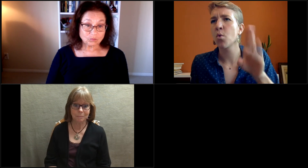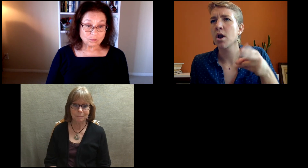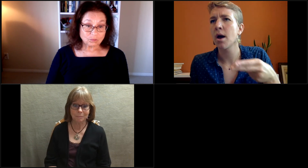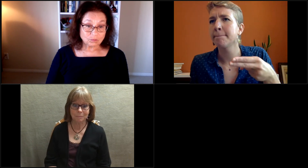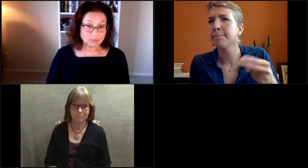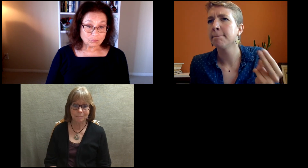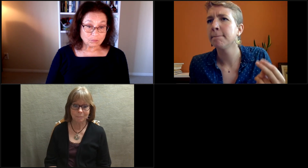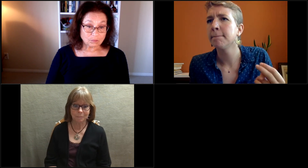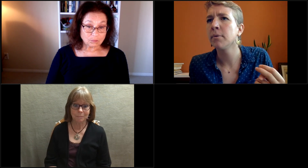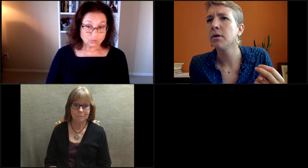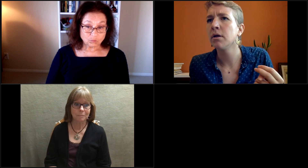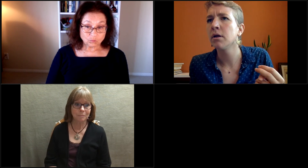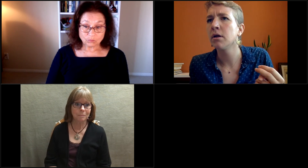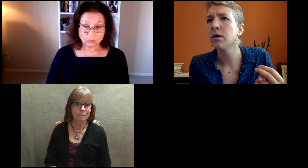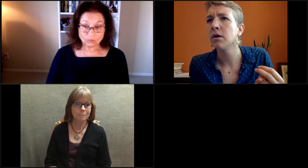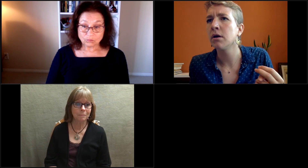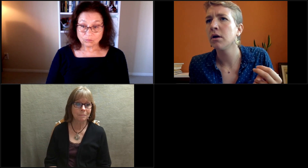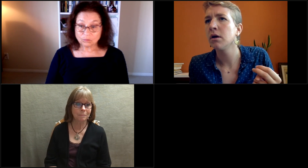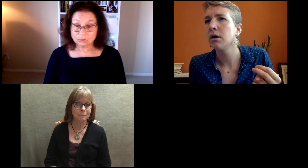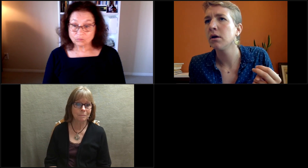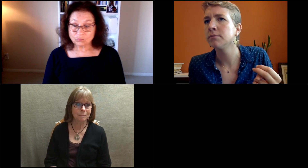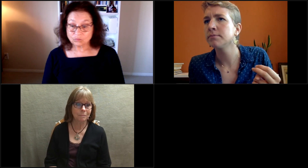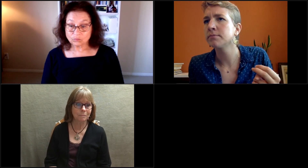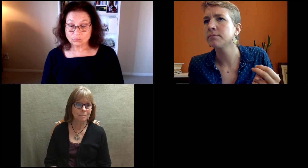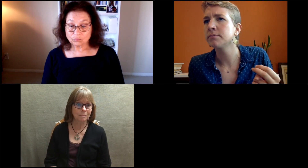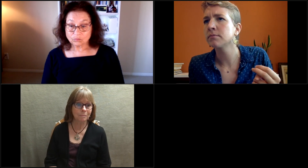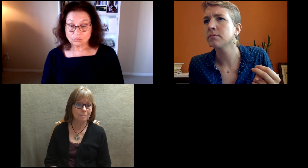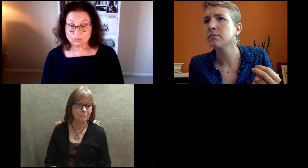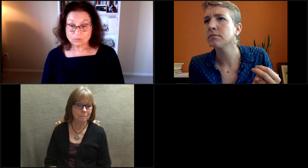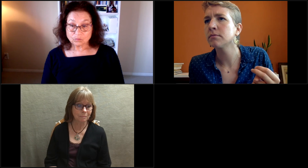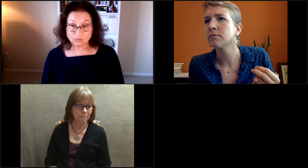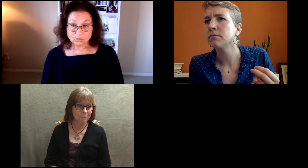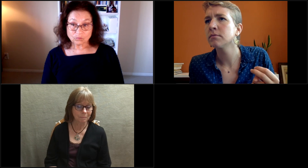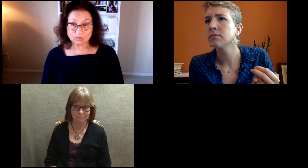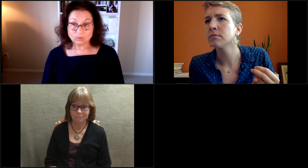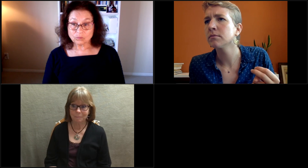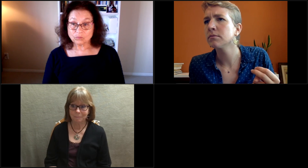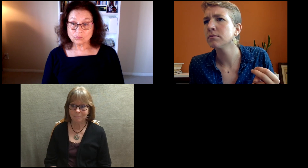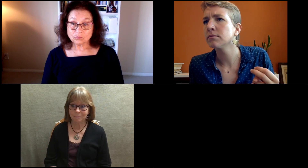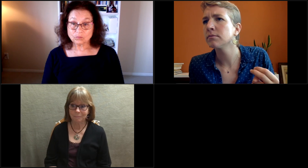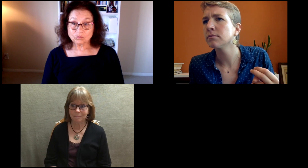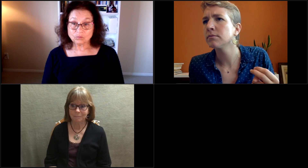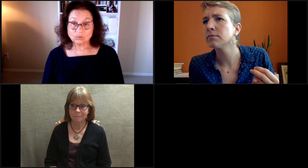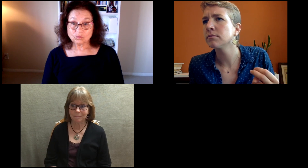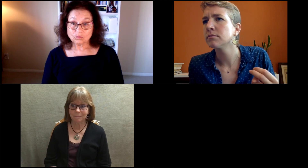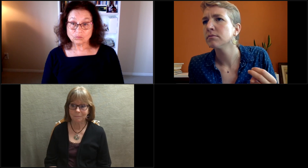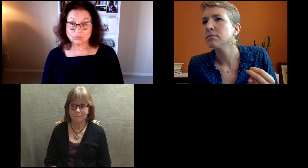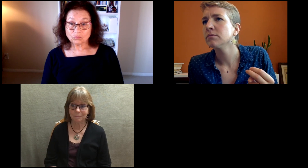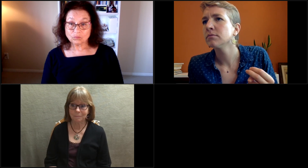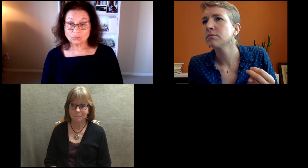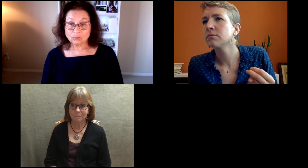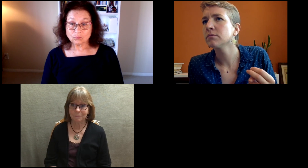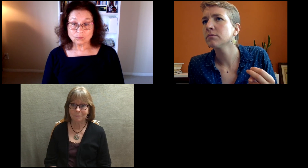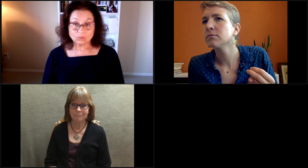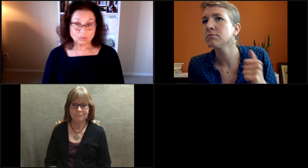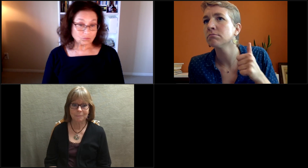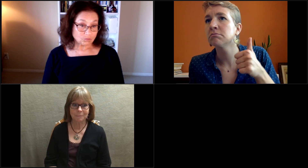I have to unmute one second and then the interpreter will interpret.